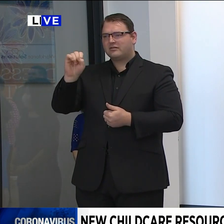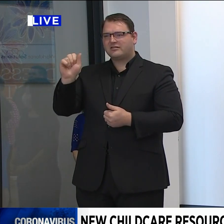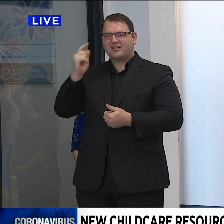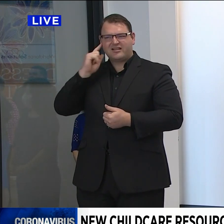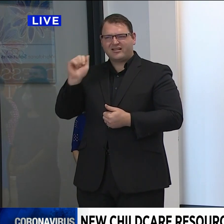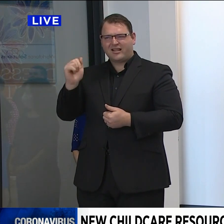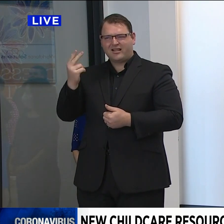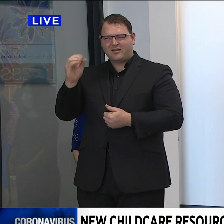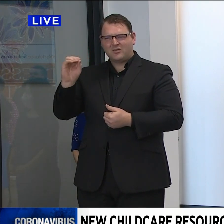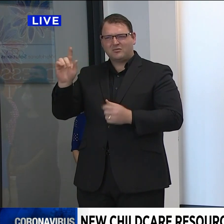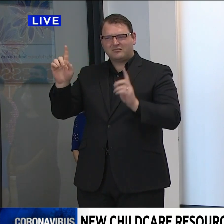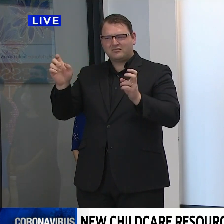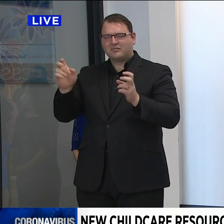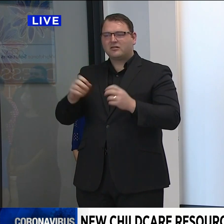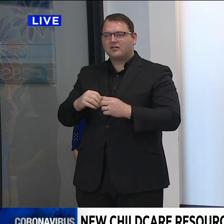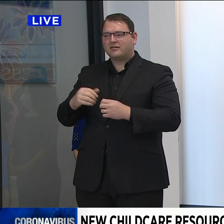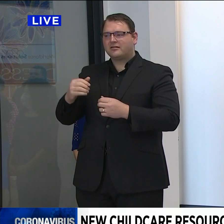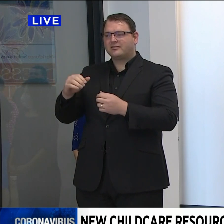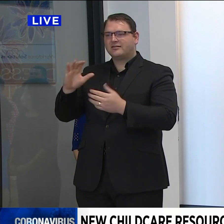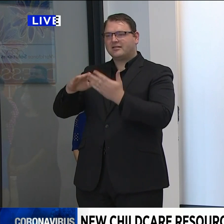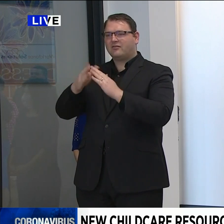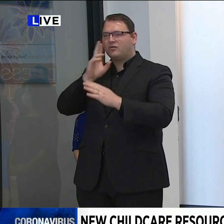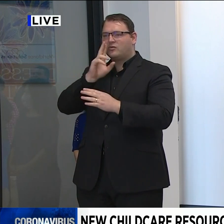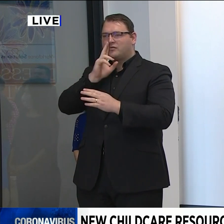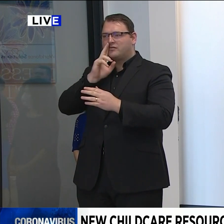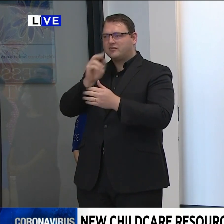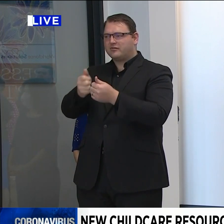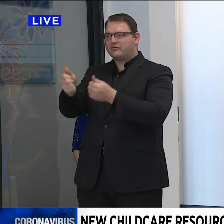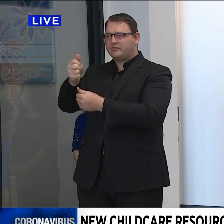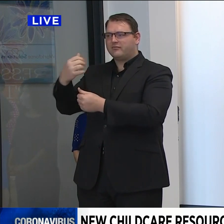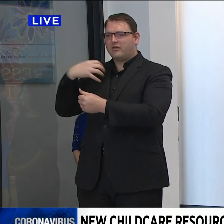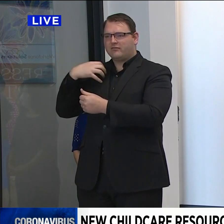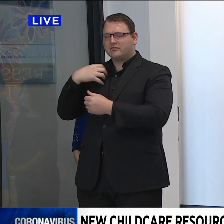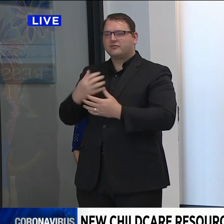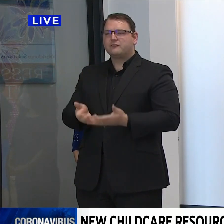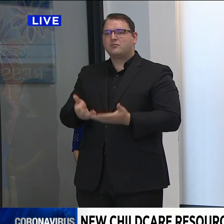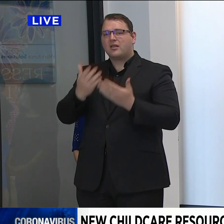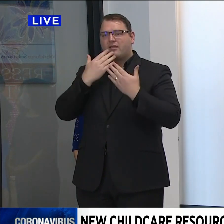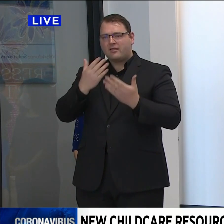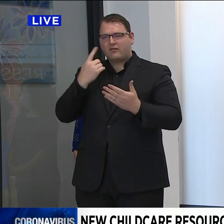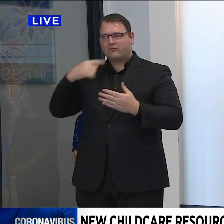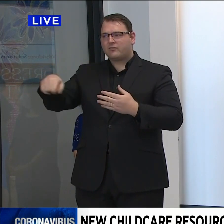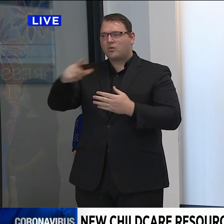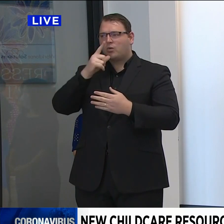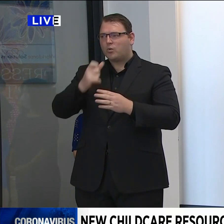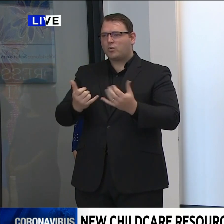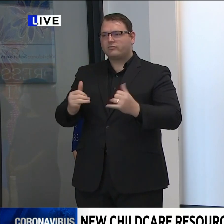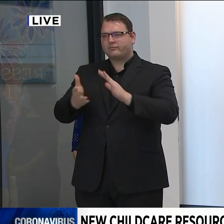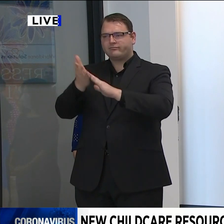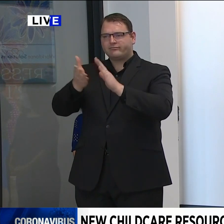Gulf Coast workforce board workforce, solutions. The workforce, solutions. The Harris and then and there are a Harris and then and there are a number of other part parties number of other part parties who here and do want to who here and do want to acknowledge Marissa Mayer say